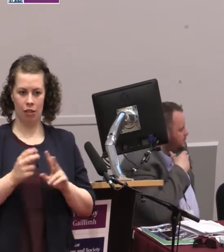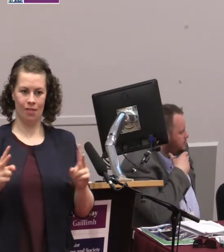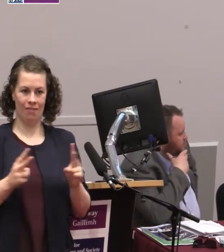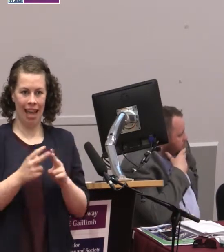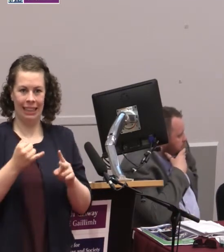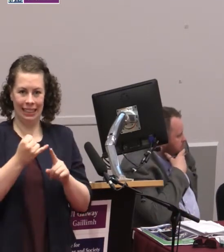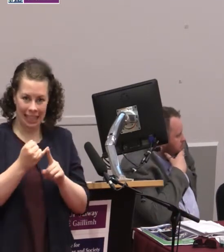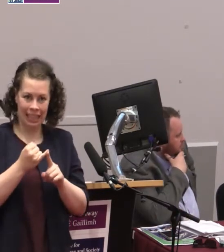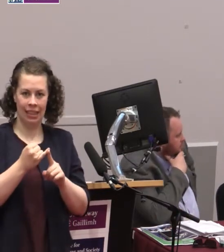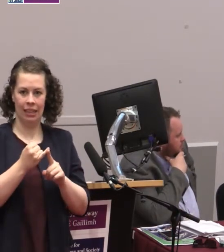in these institutions.